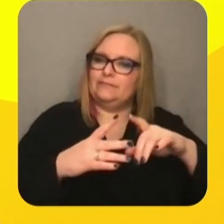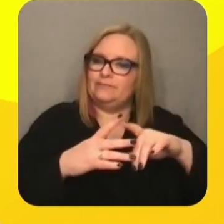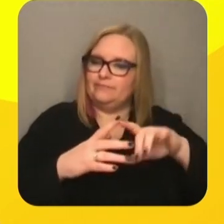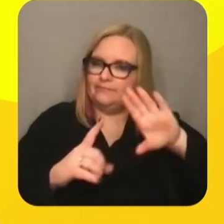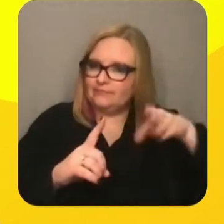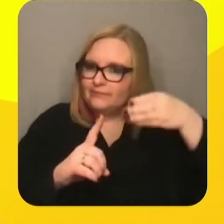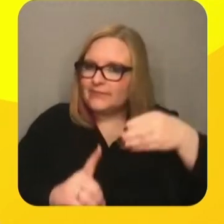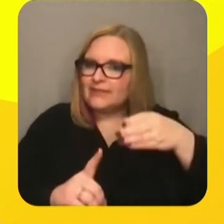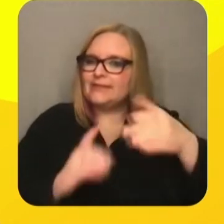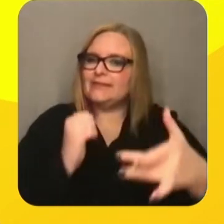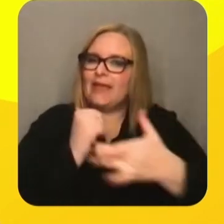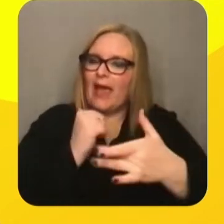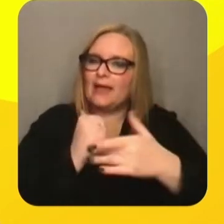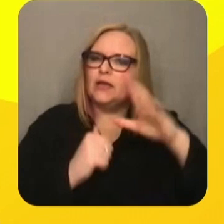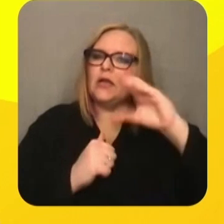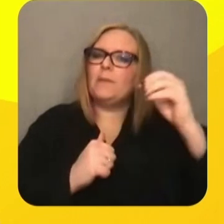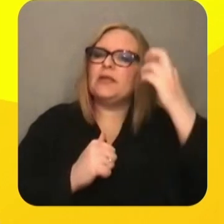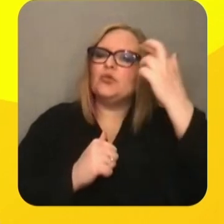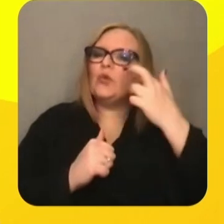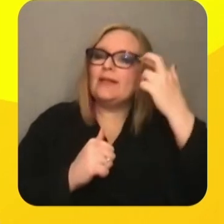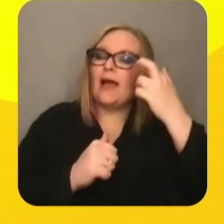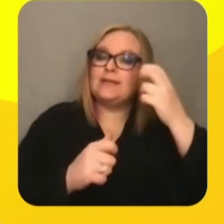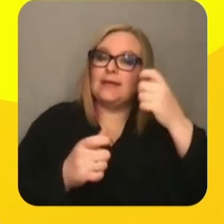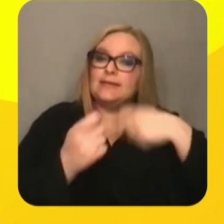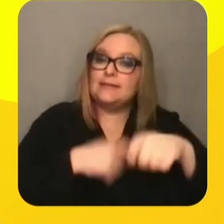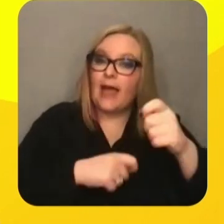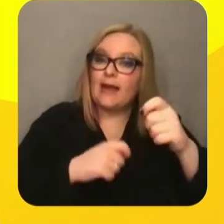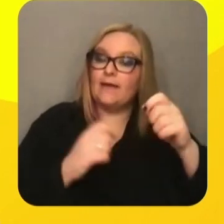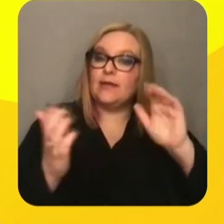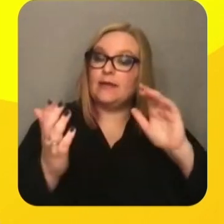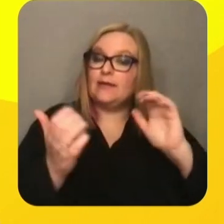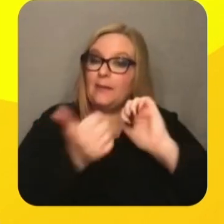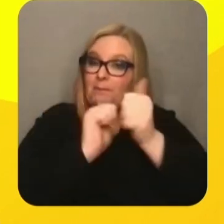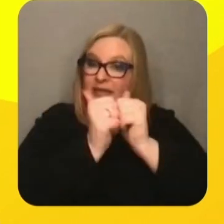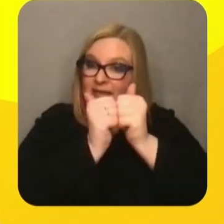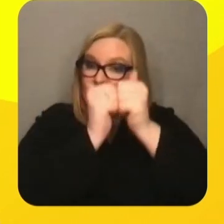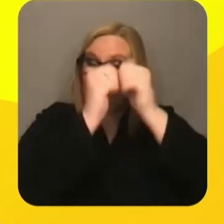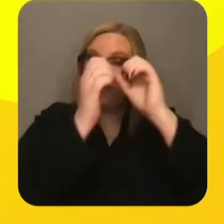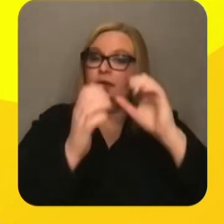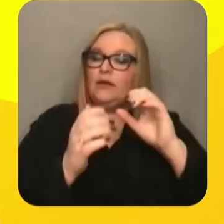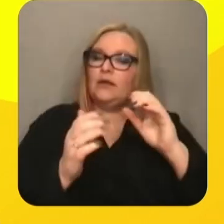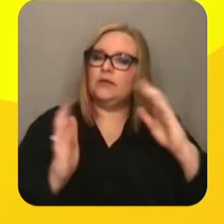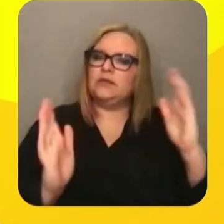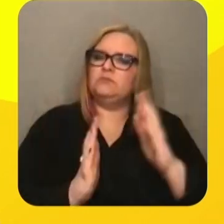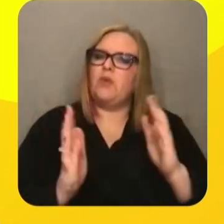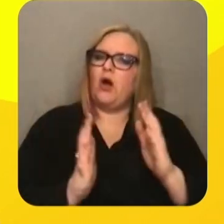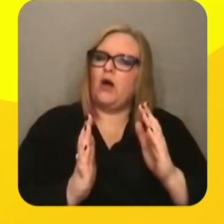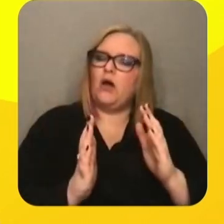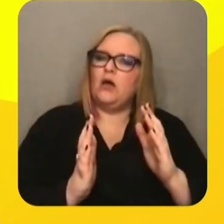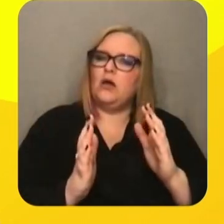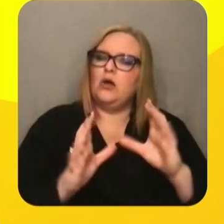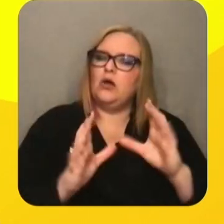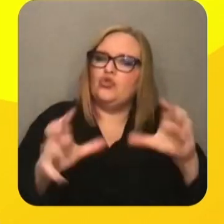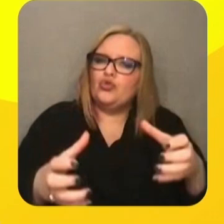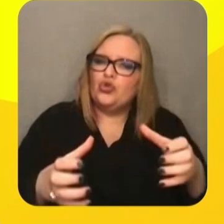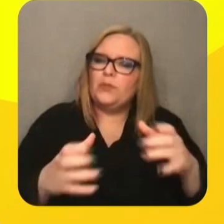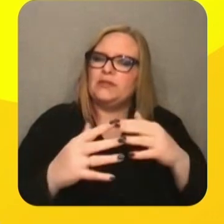instead of competing with each other over a relatively small pool of diverse engineering talent,